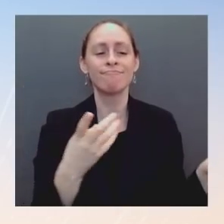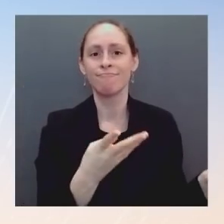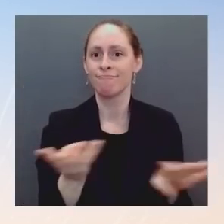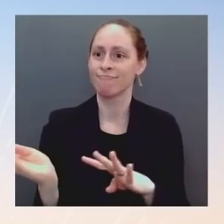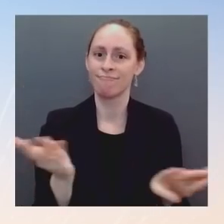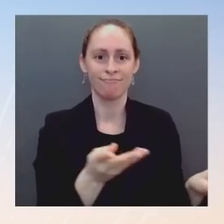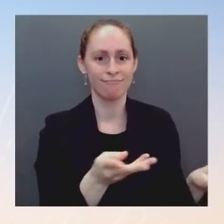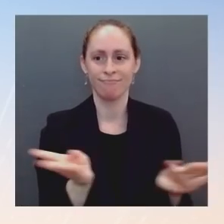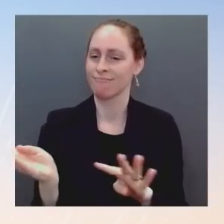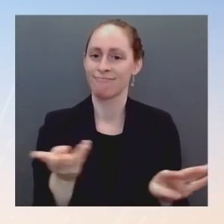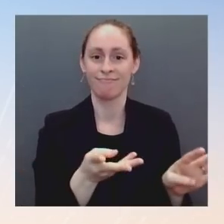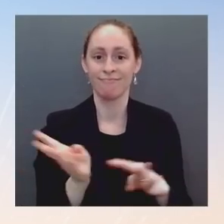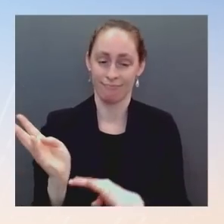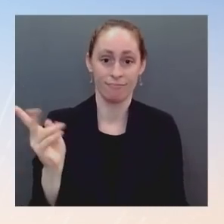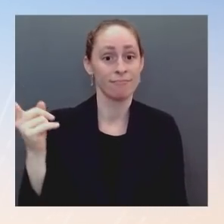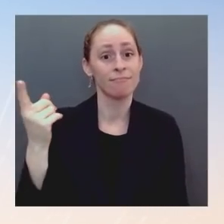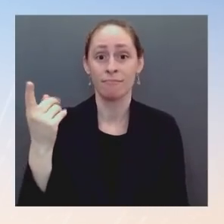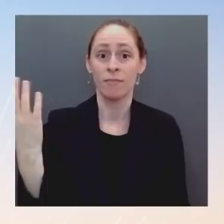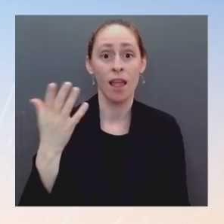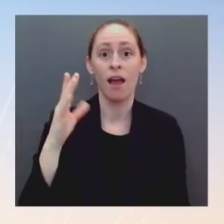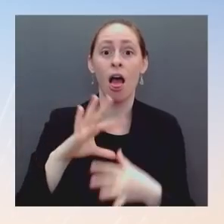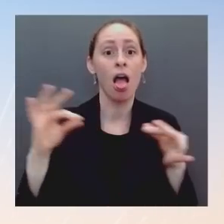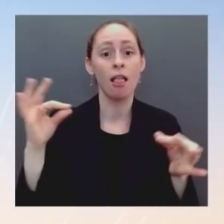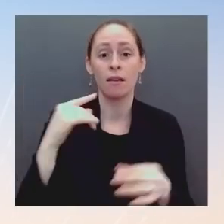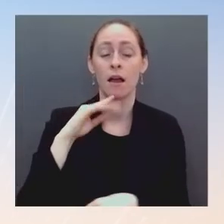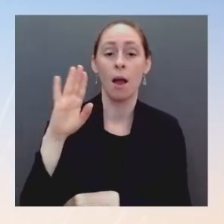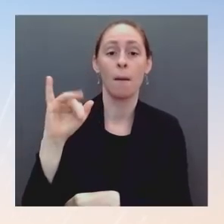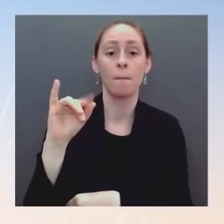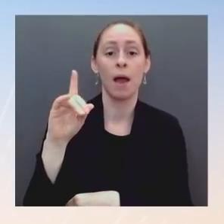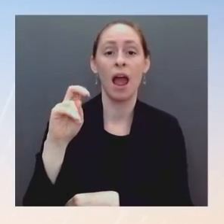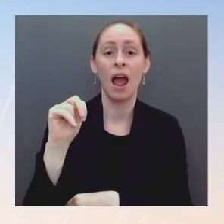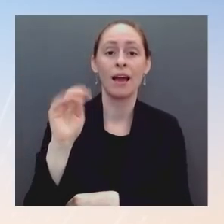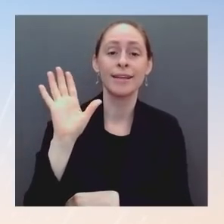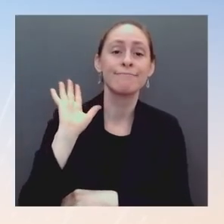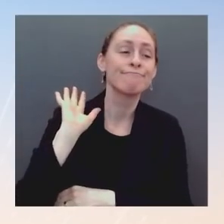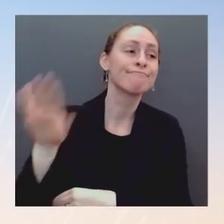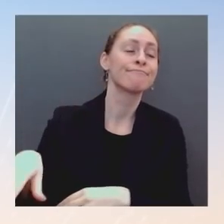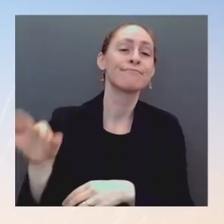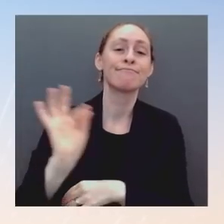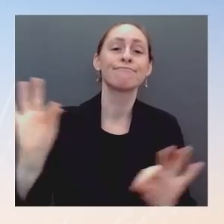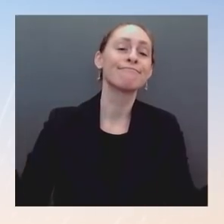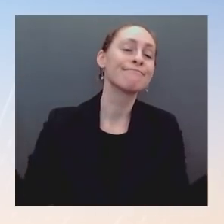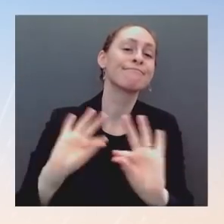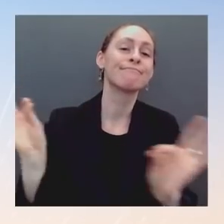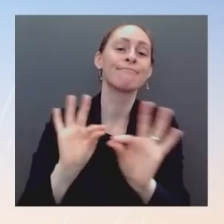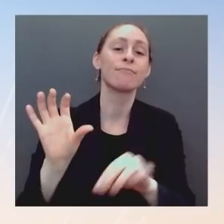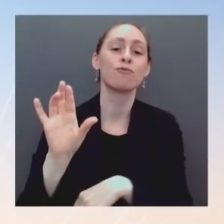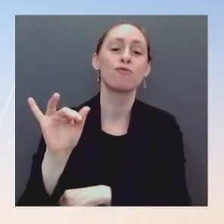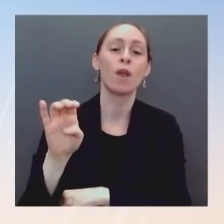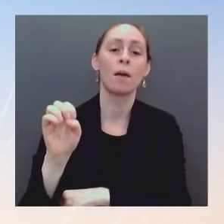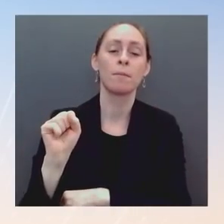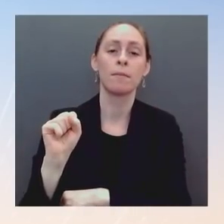about the prioritization of the President to ensure that we are working as close partners with leaders, whether it is Mayor Adams,